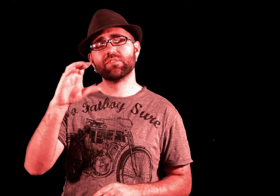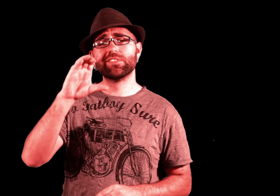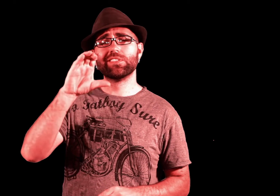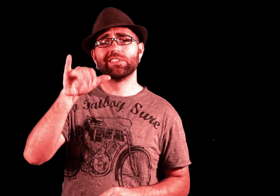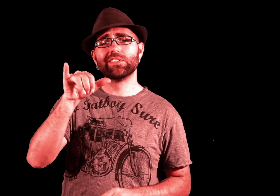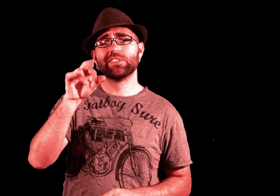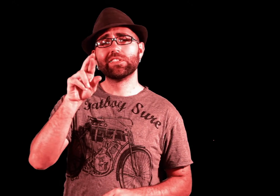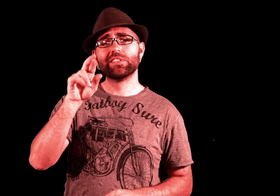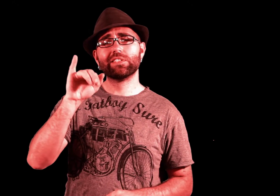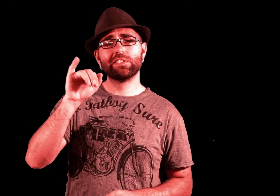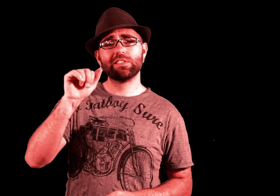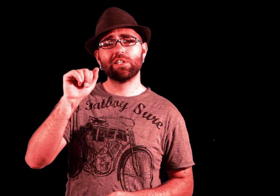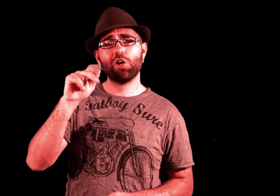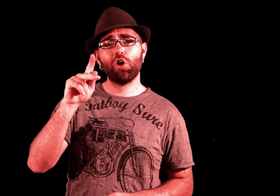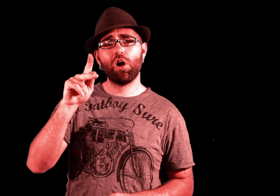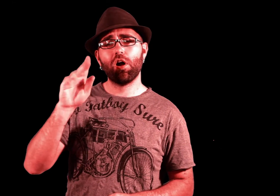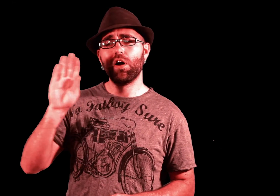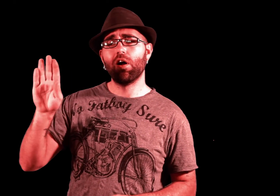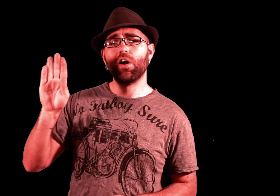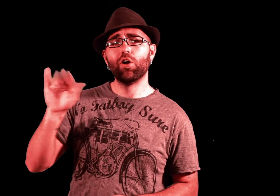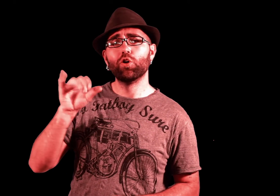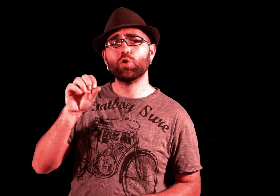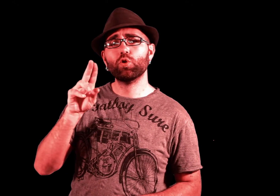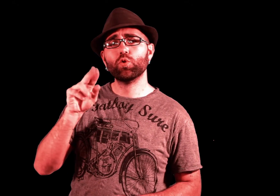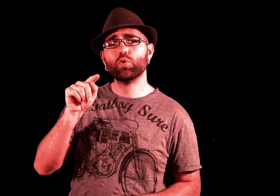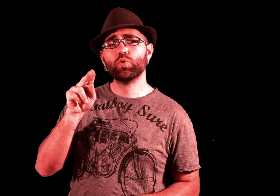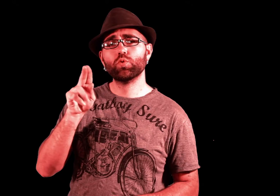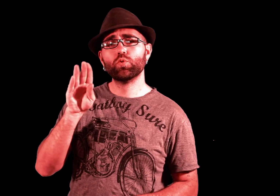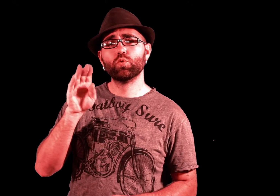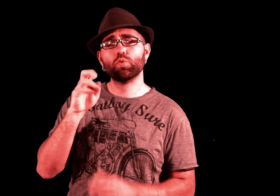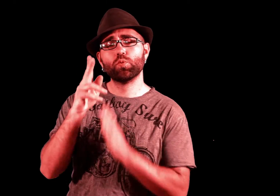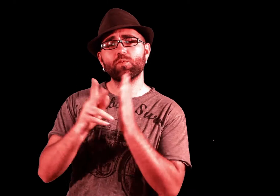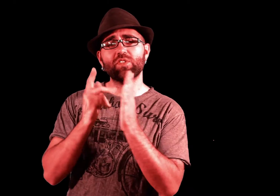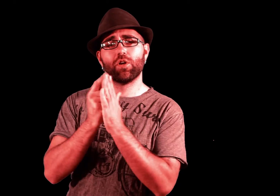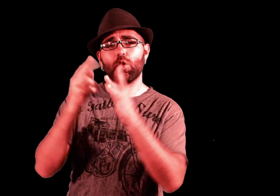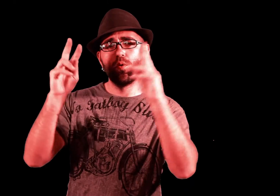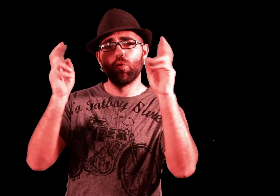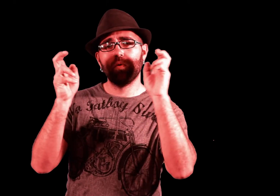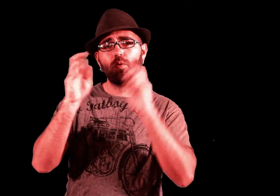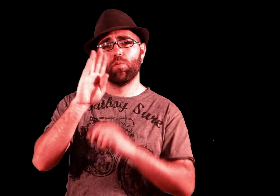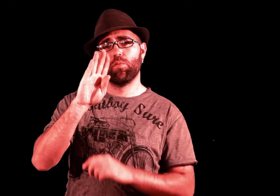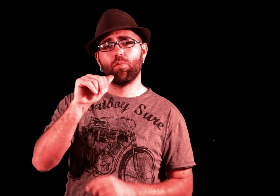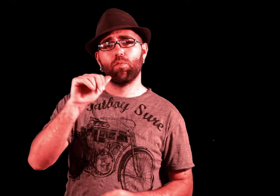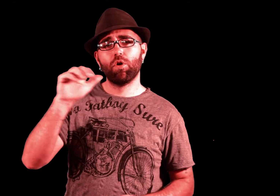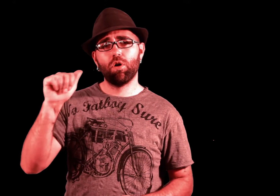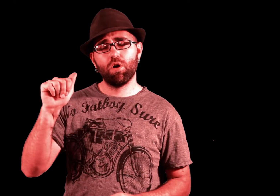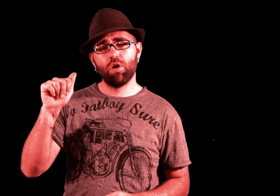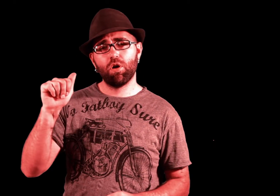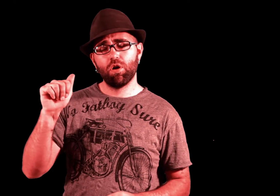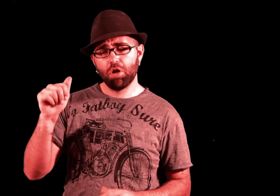of Cyriak's YouTube video, 'Baa'.